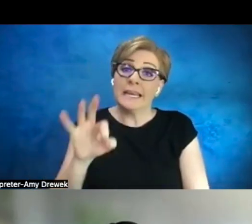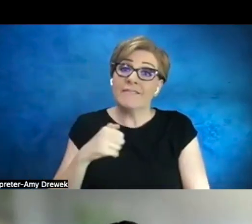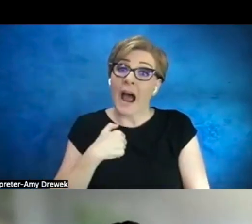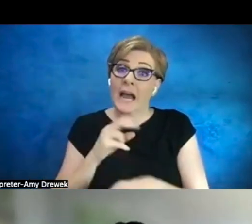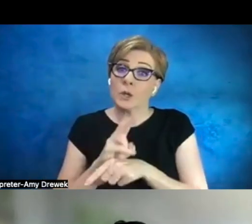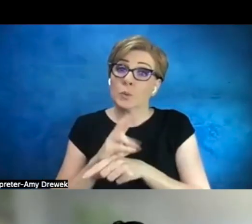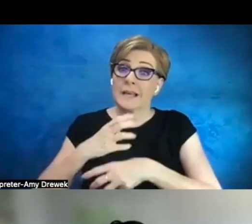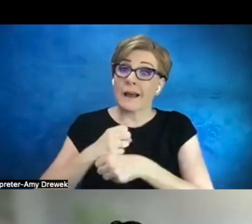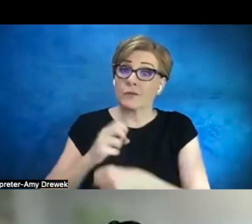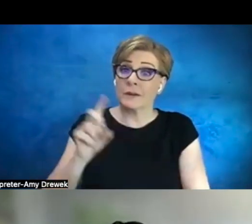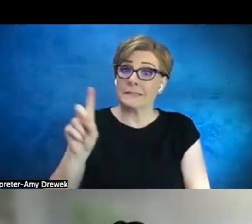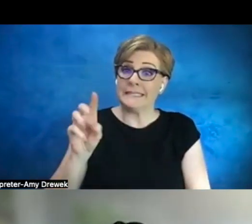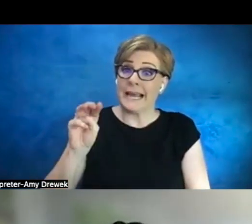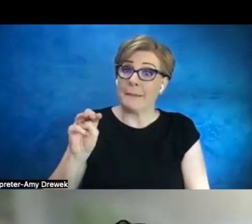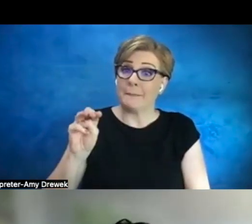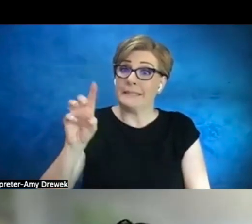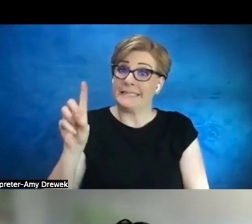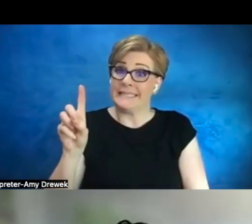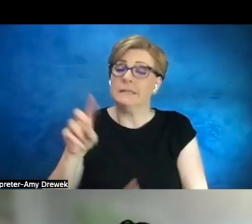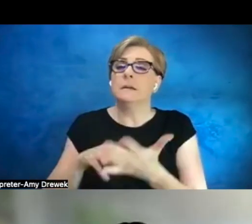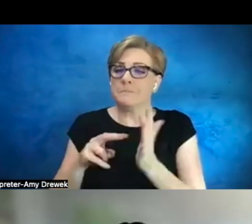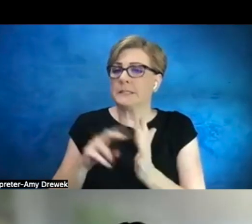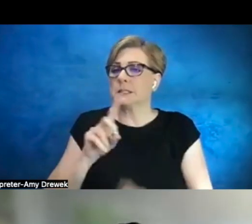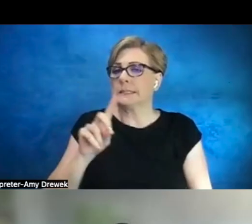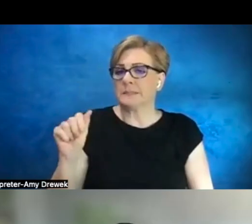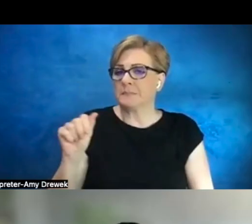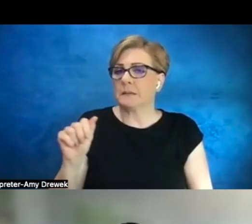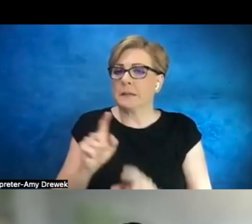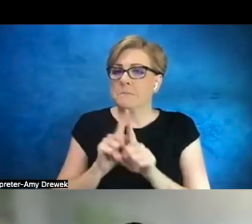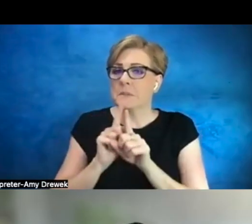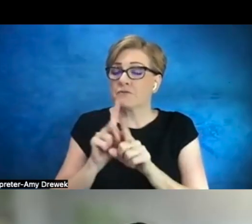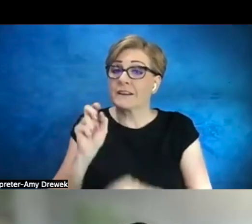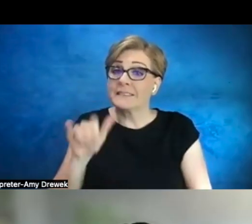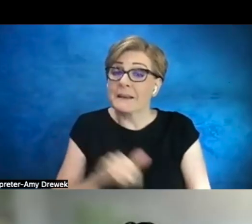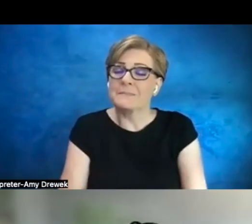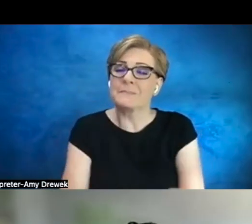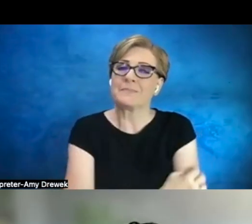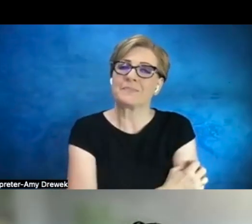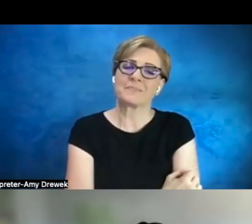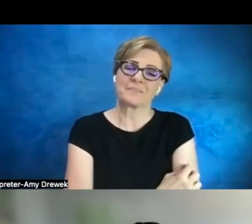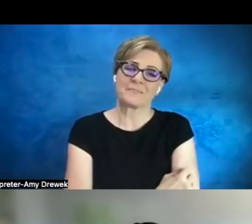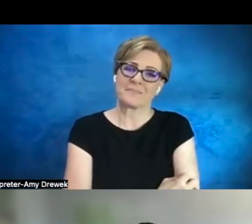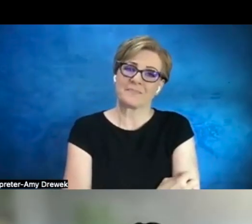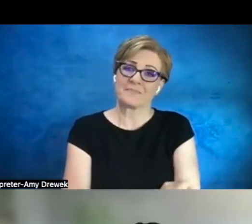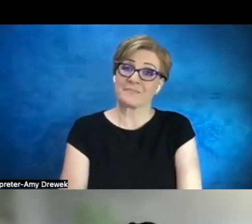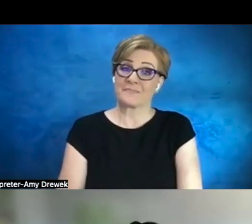I'm always talking about Disability Mentoring Day. And today, it also lists our date and time.